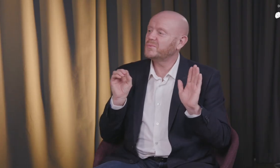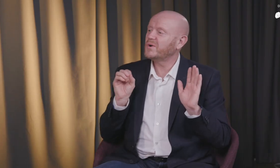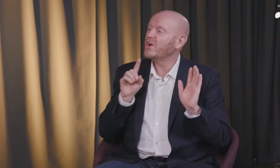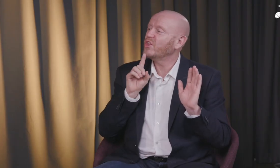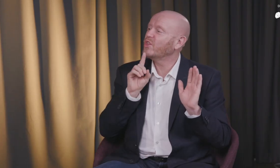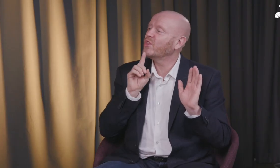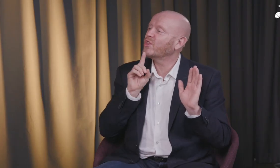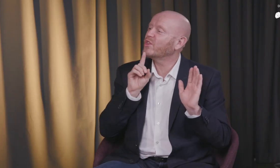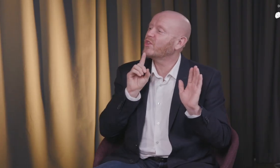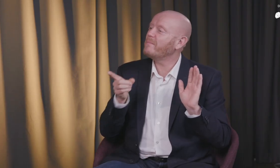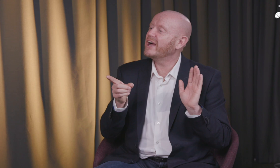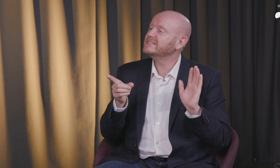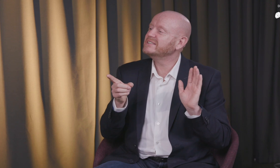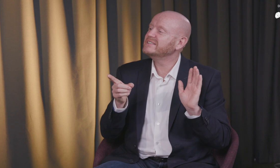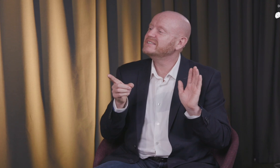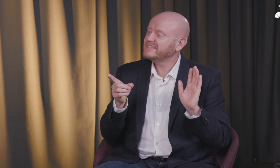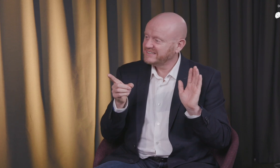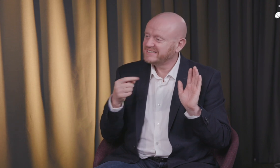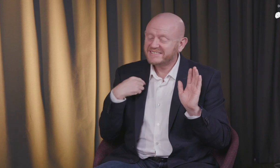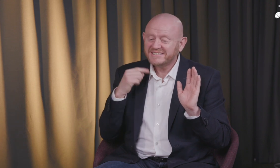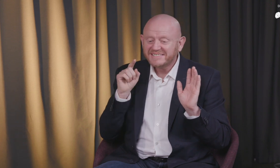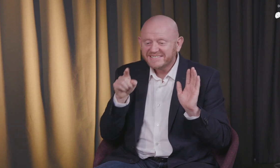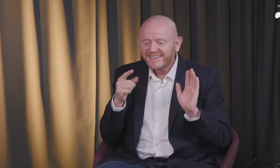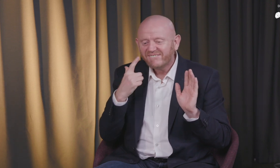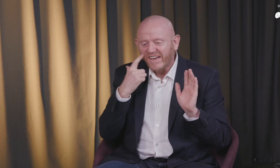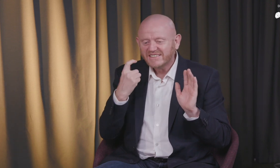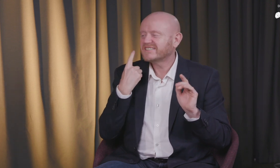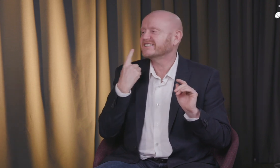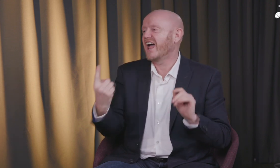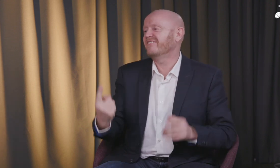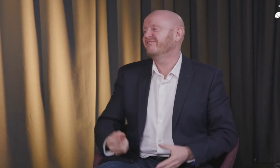No comment. Come and find out for yourself